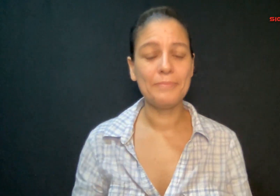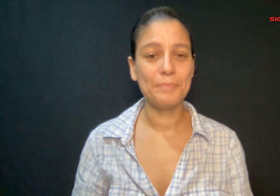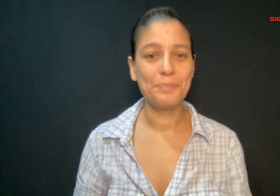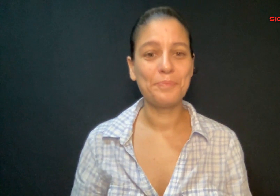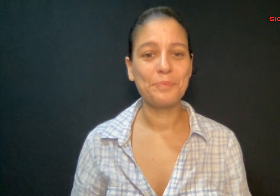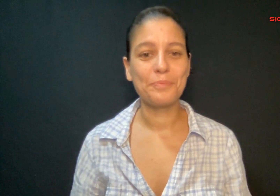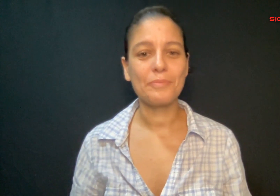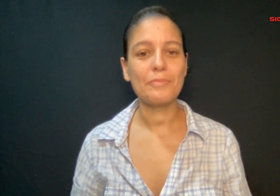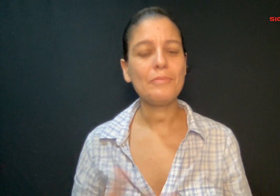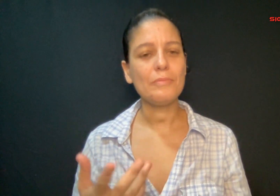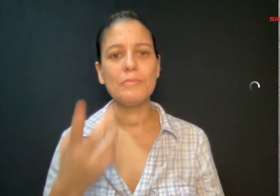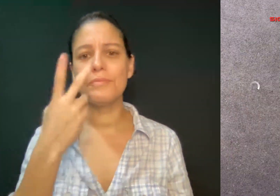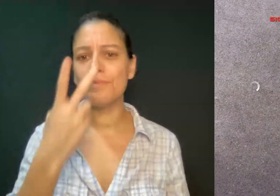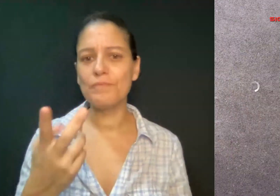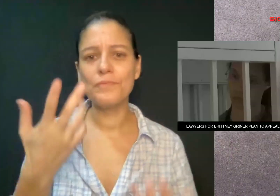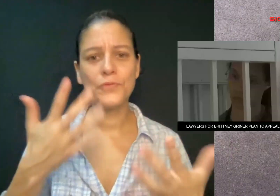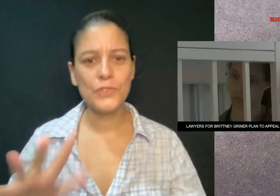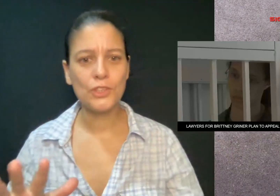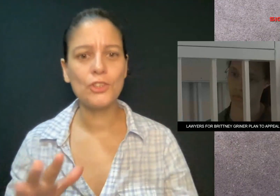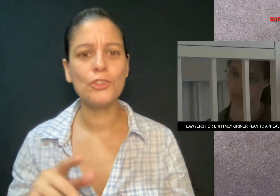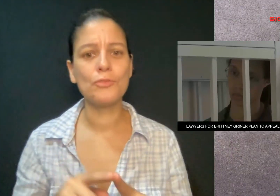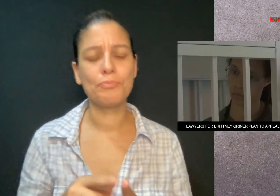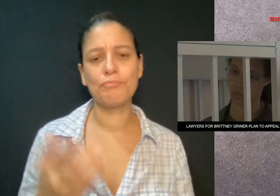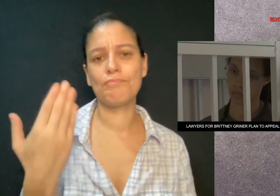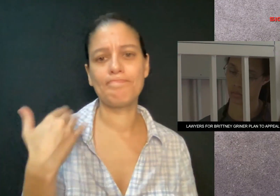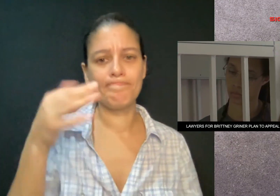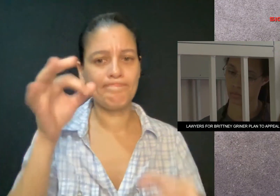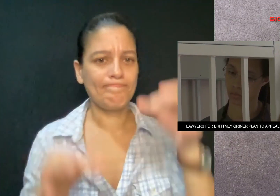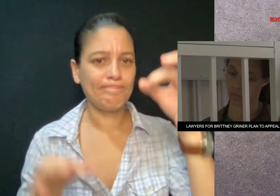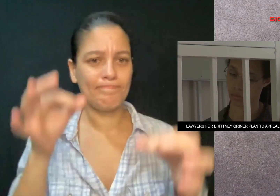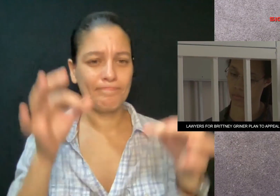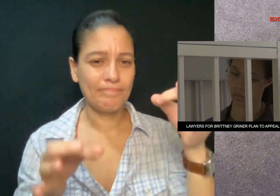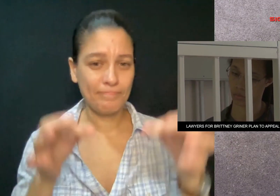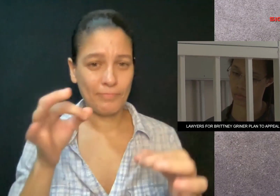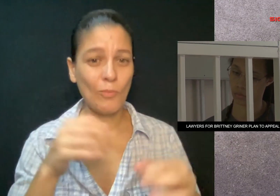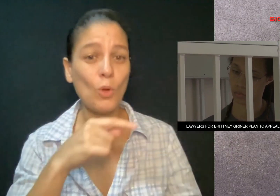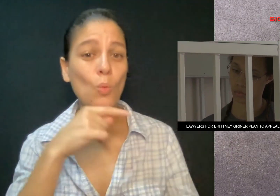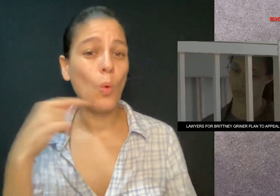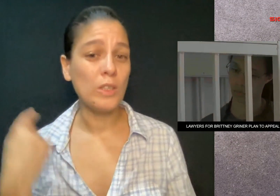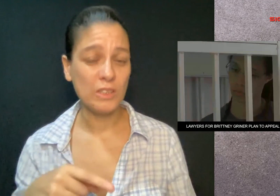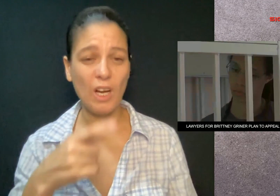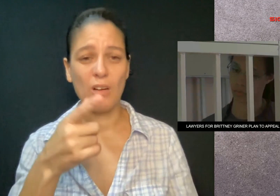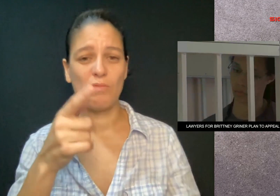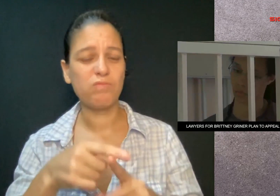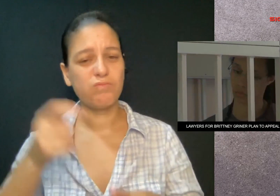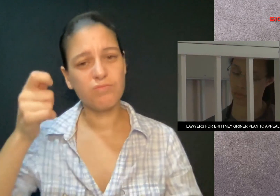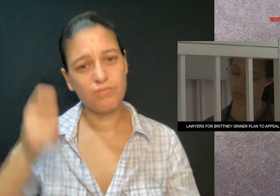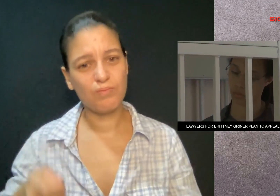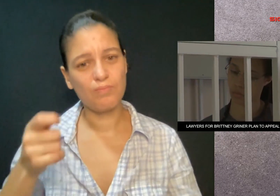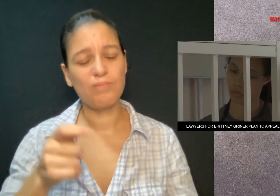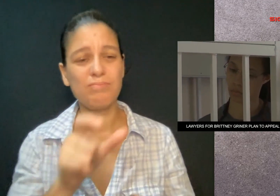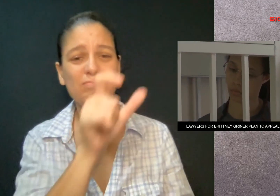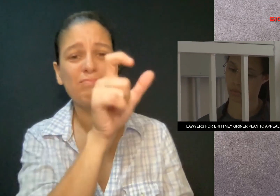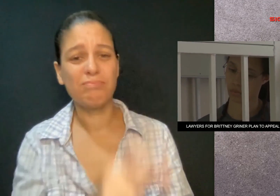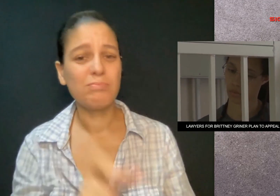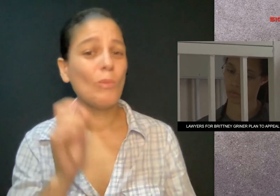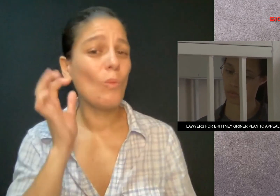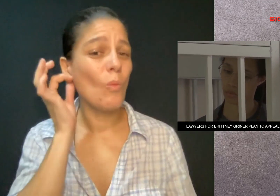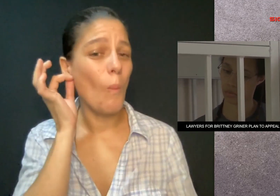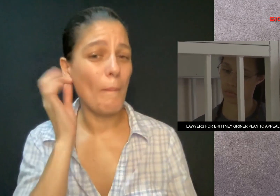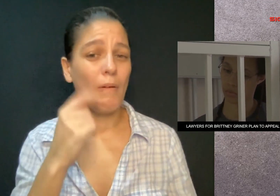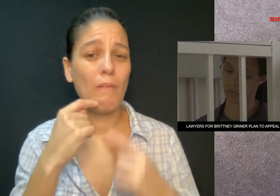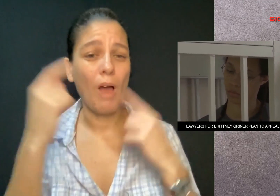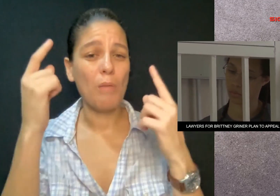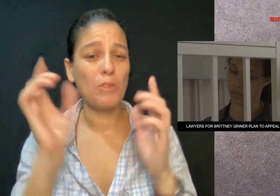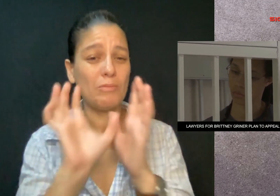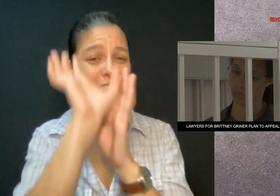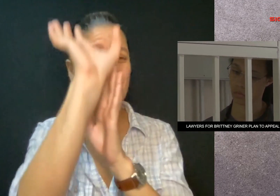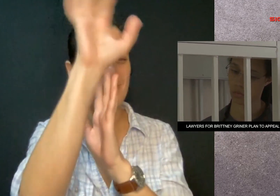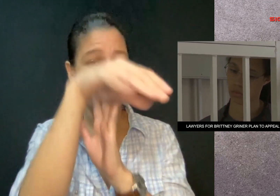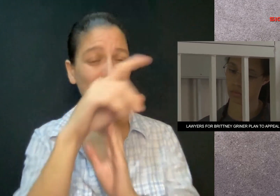this update we may add it at the bottom of the screen after a Russian court sentenced